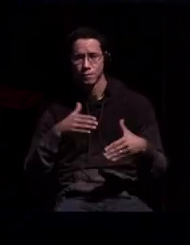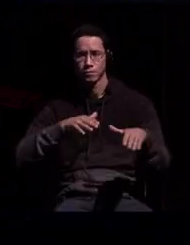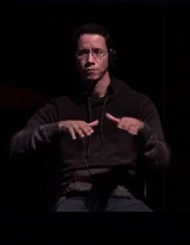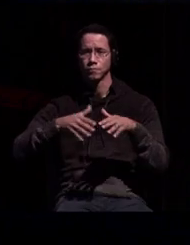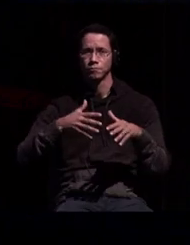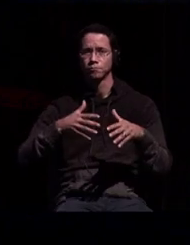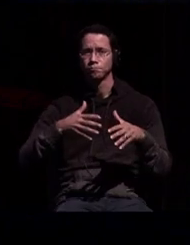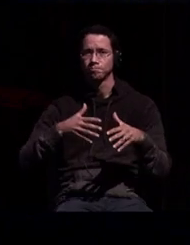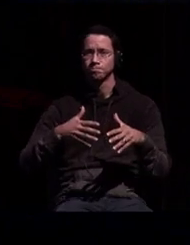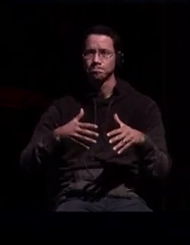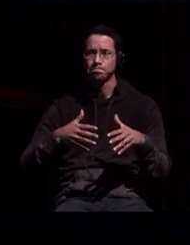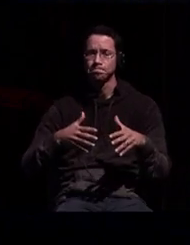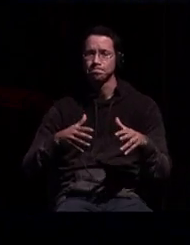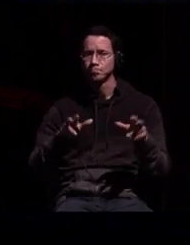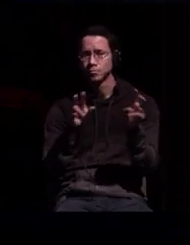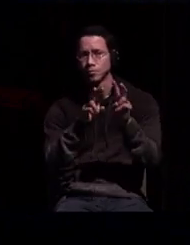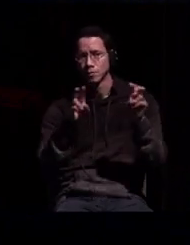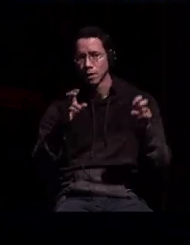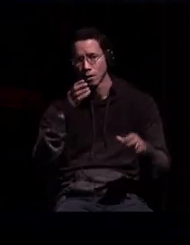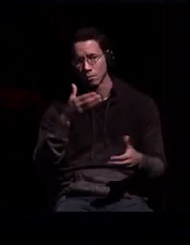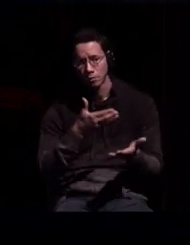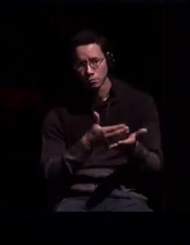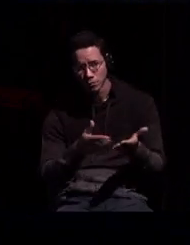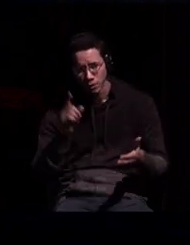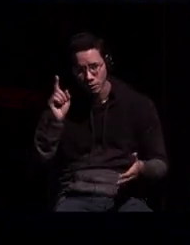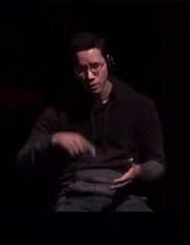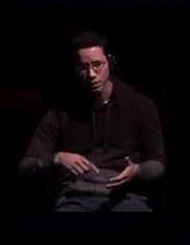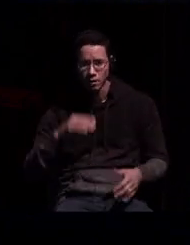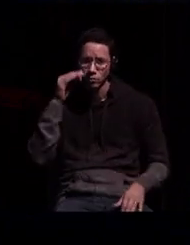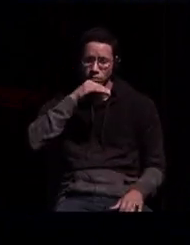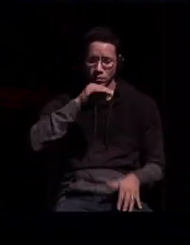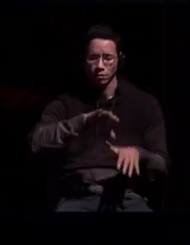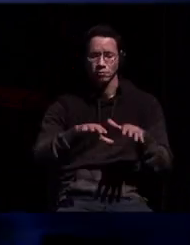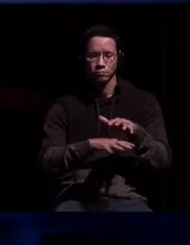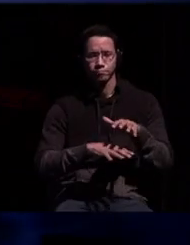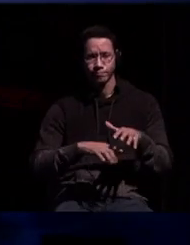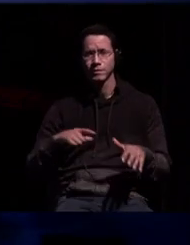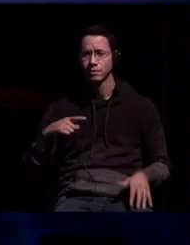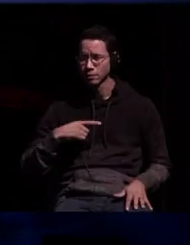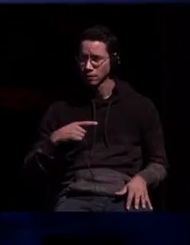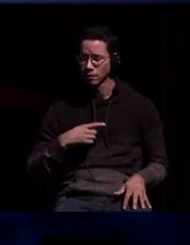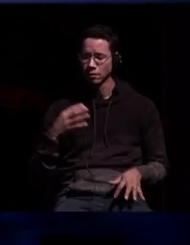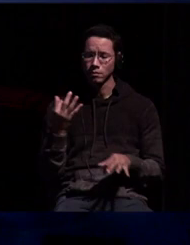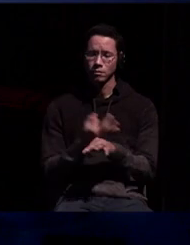there is much resistance to the gender issue in tourism.